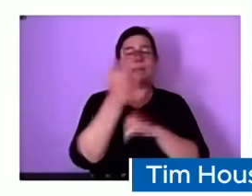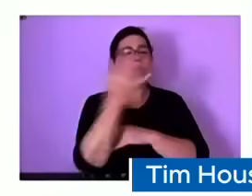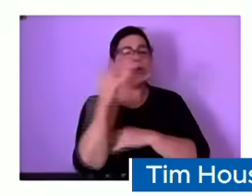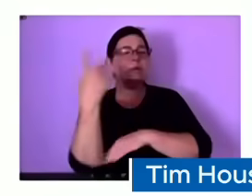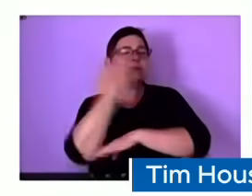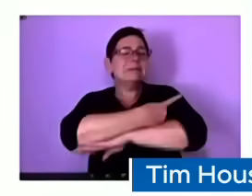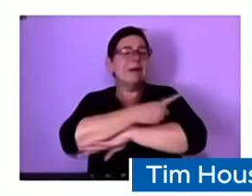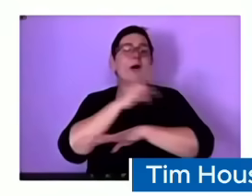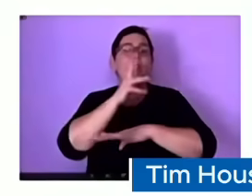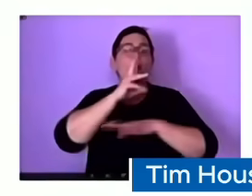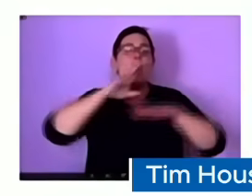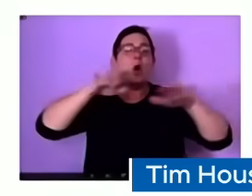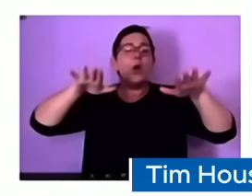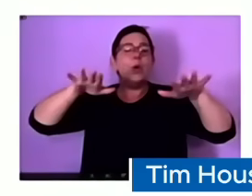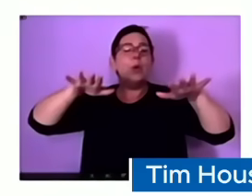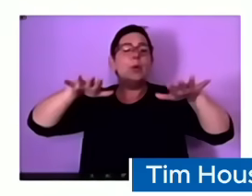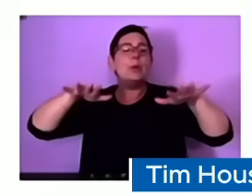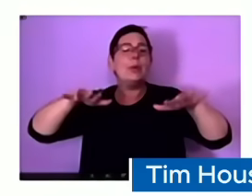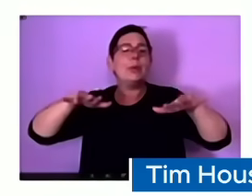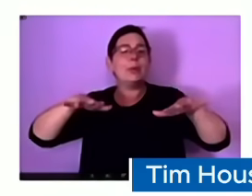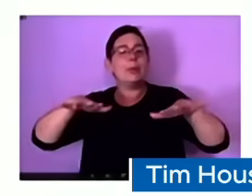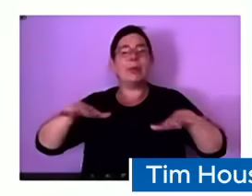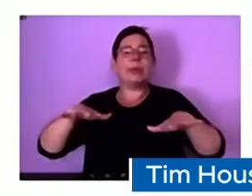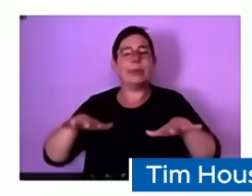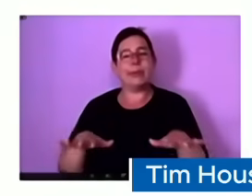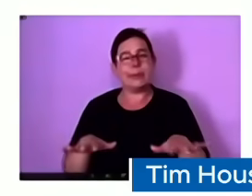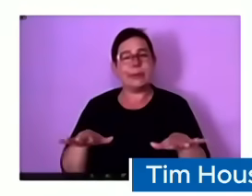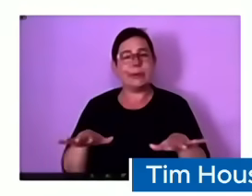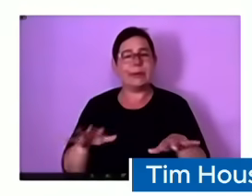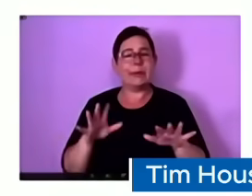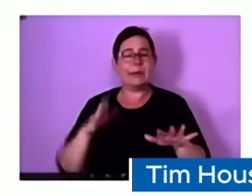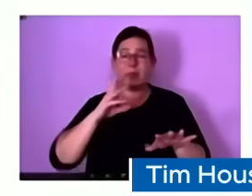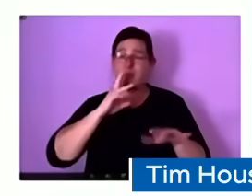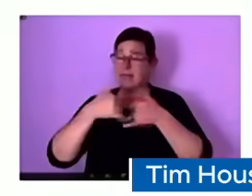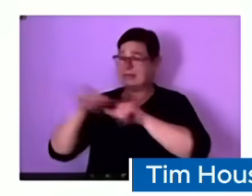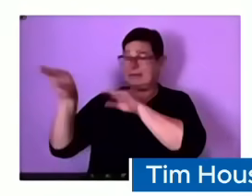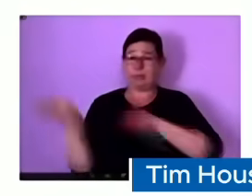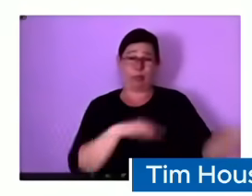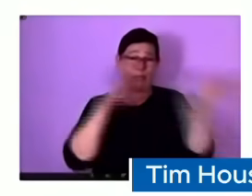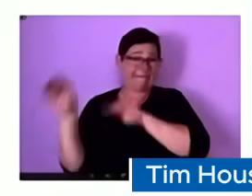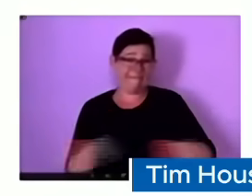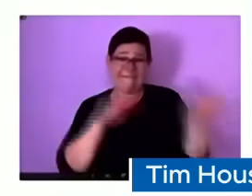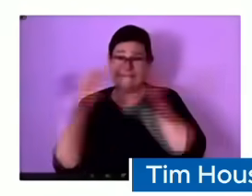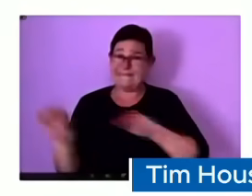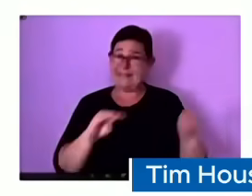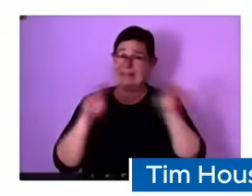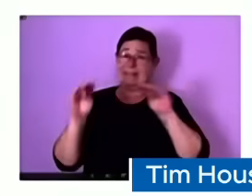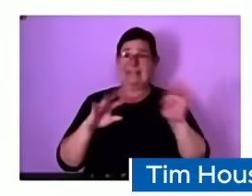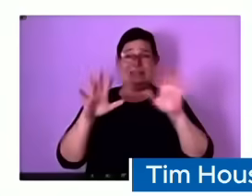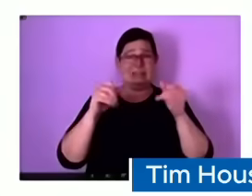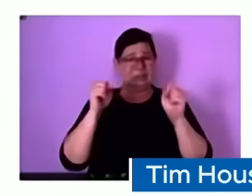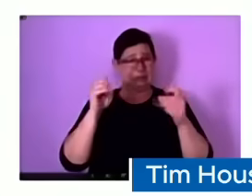TO SETTLE OUT. THE WATER CONTINUES TO MOVE AROUND. SO OVER THE NEXT COUPLE DAYS WE'LL STILL SEE MORE IMPACTS